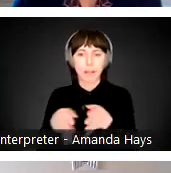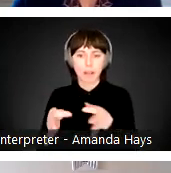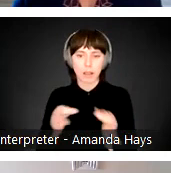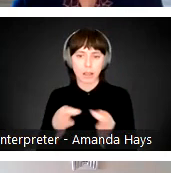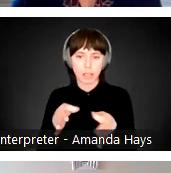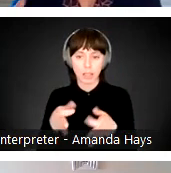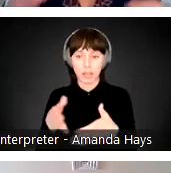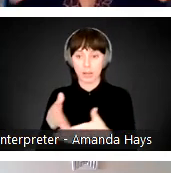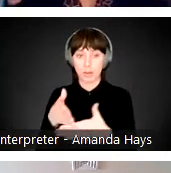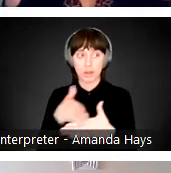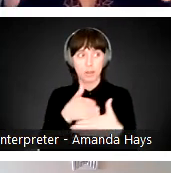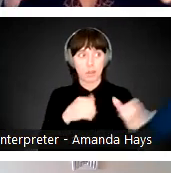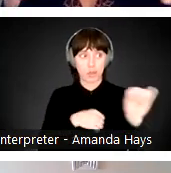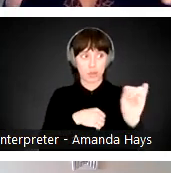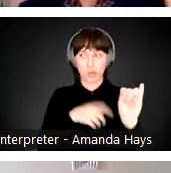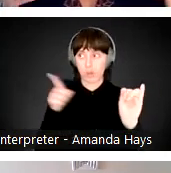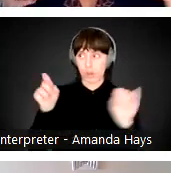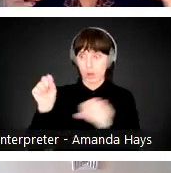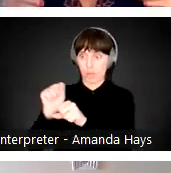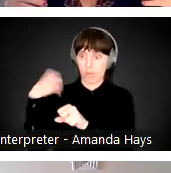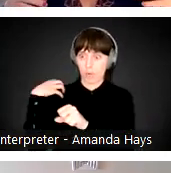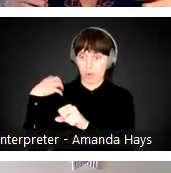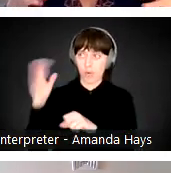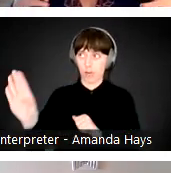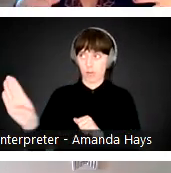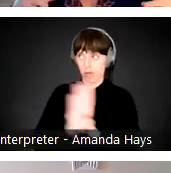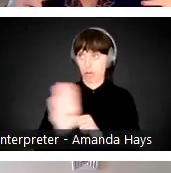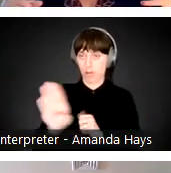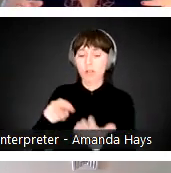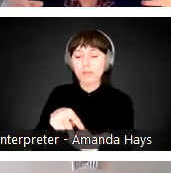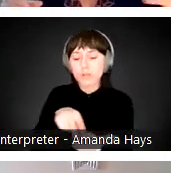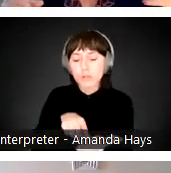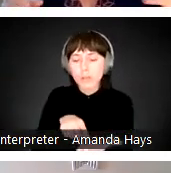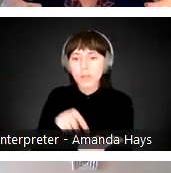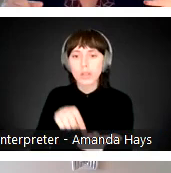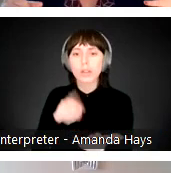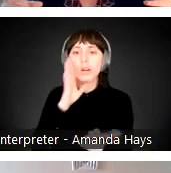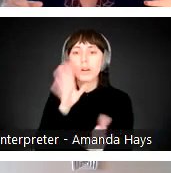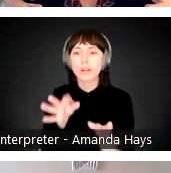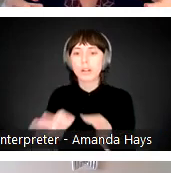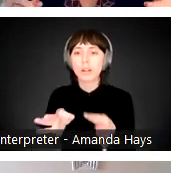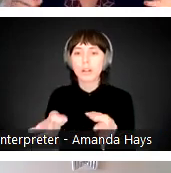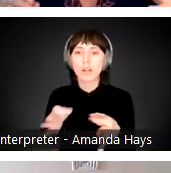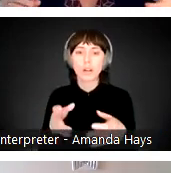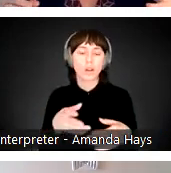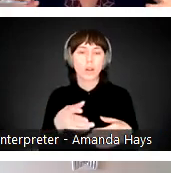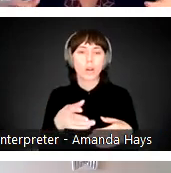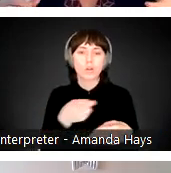insurer. And that's the contract that will not only explain short or long-term